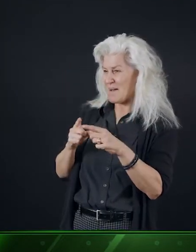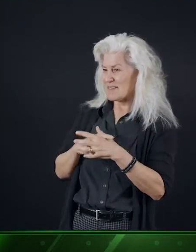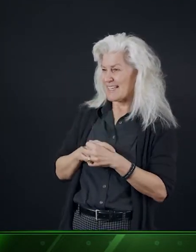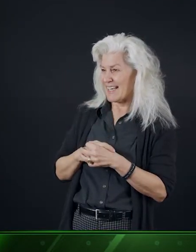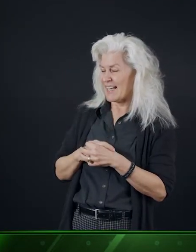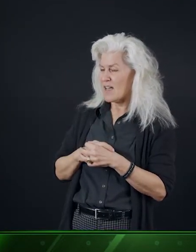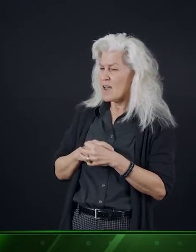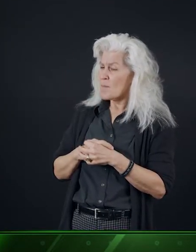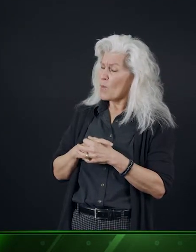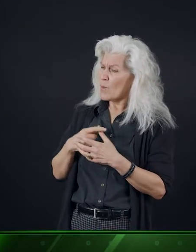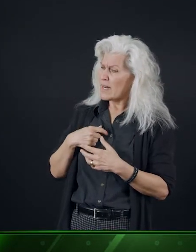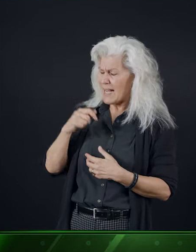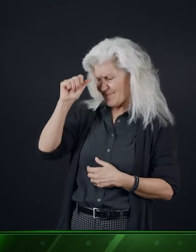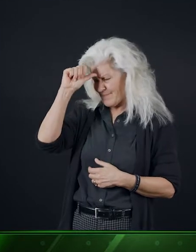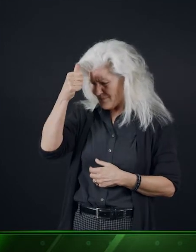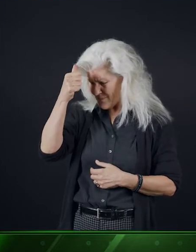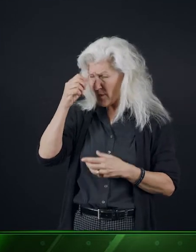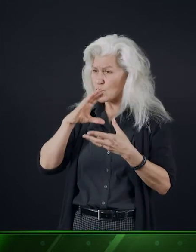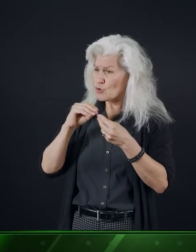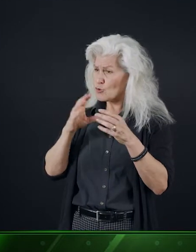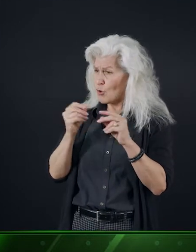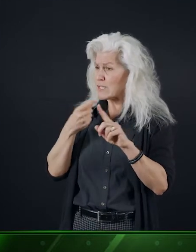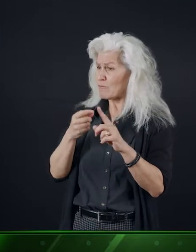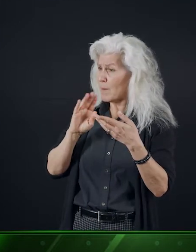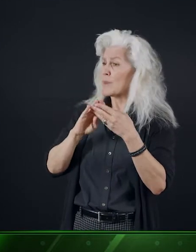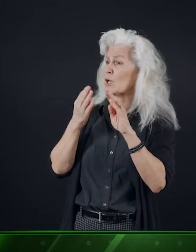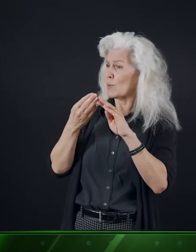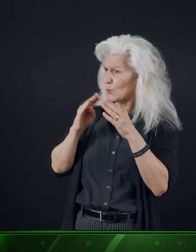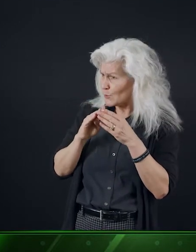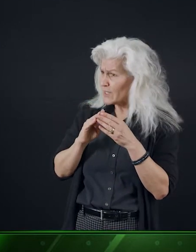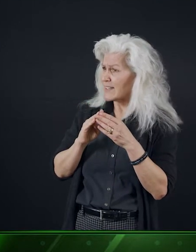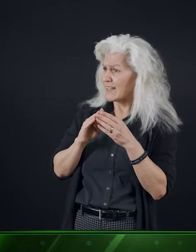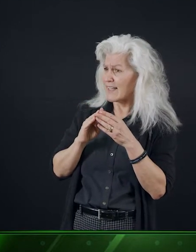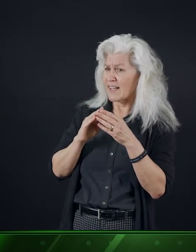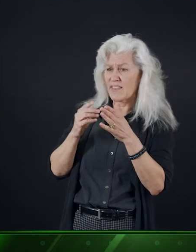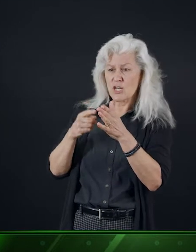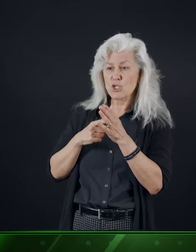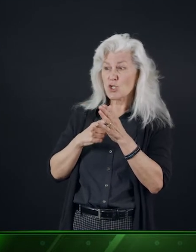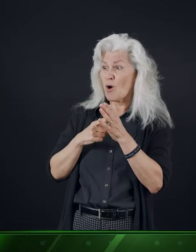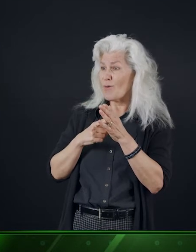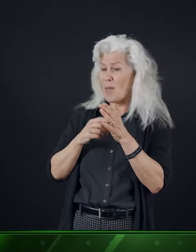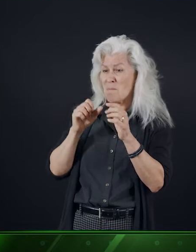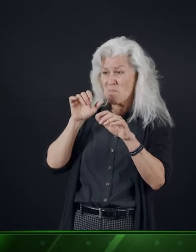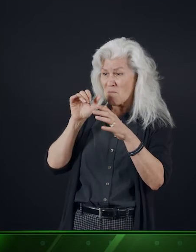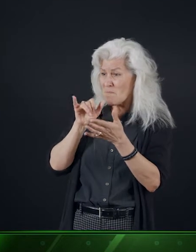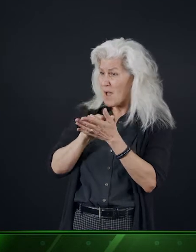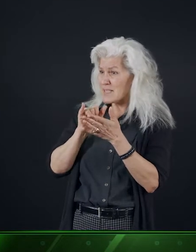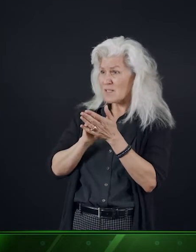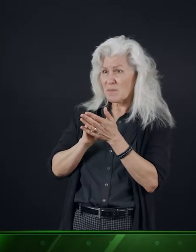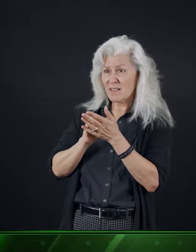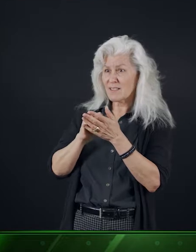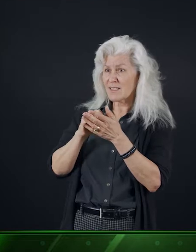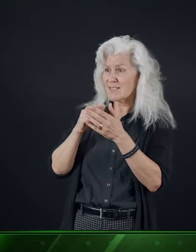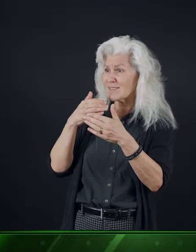from the community showcasing the endless possibilities of gaming and even the ability to unlock future careers.